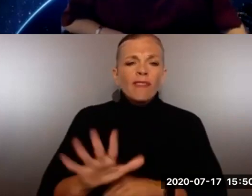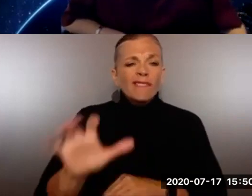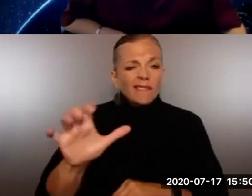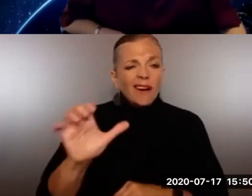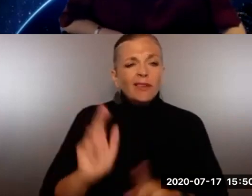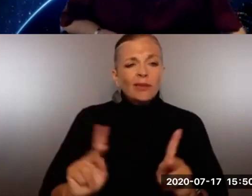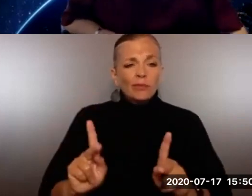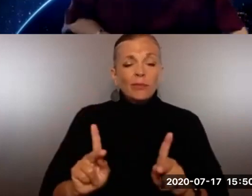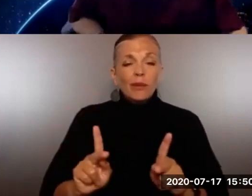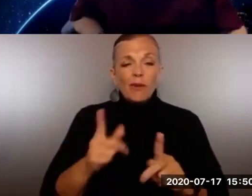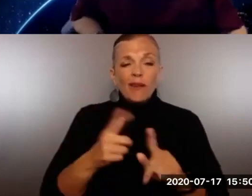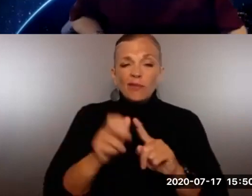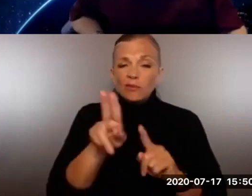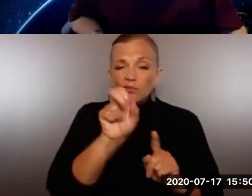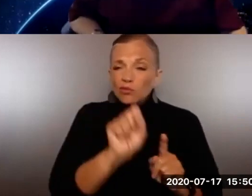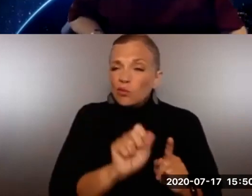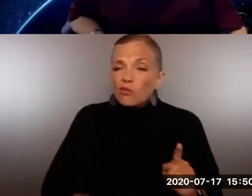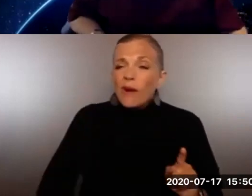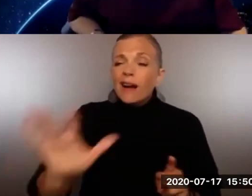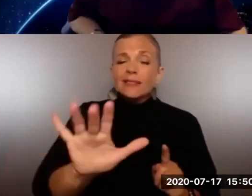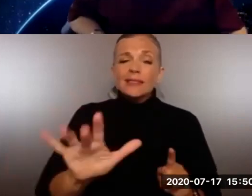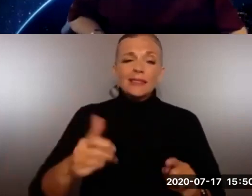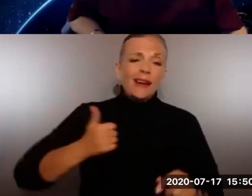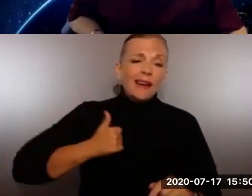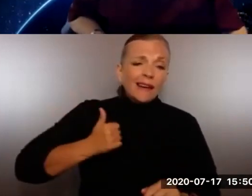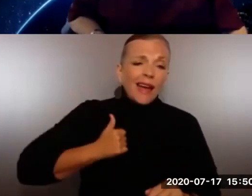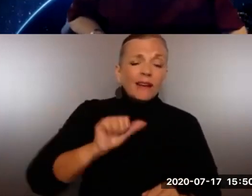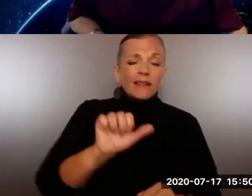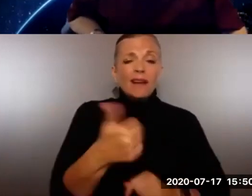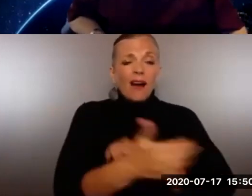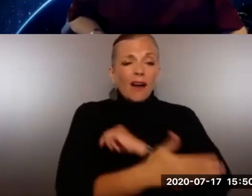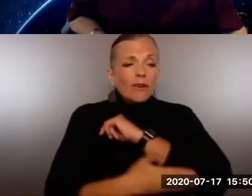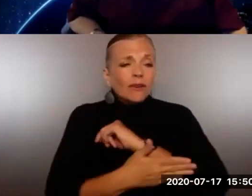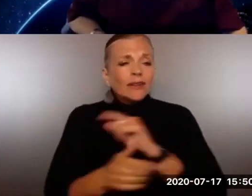Canada, and other countries like the United Kingdom,